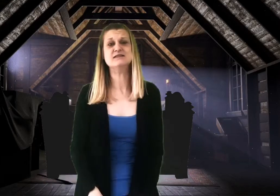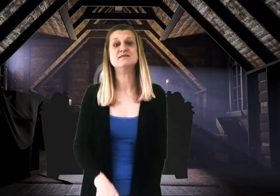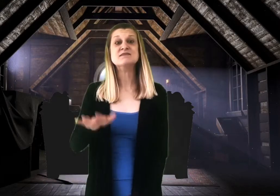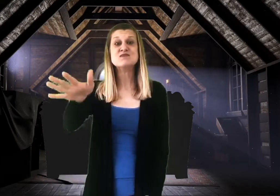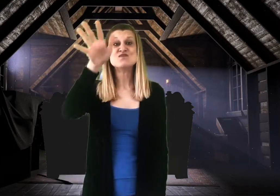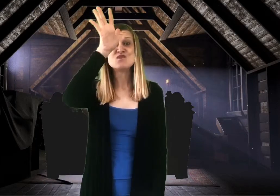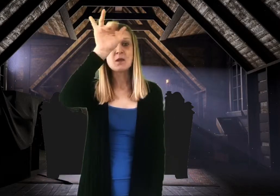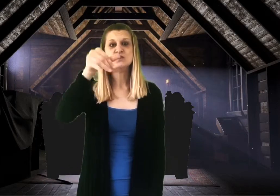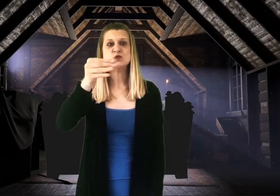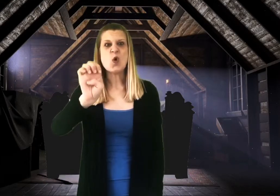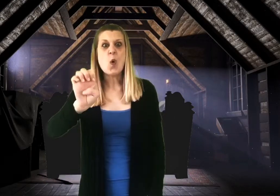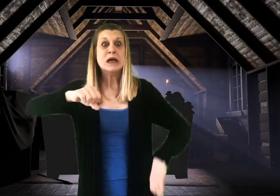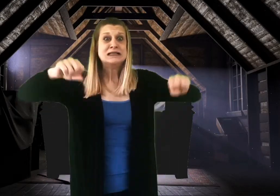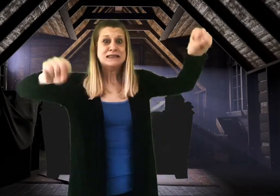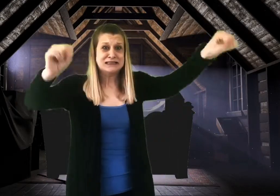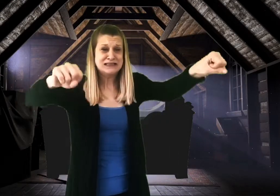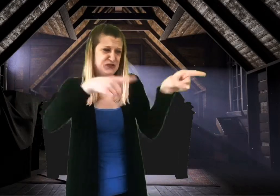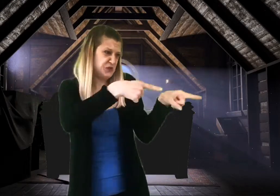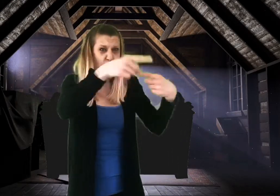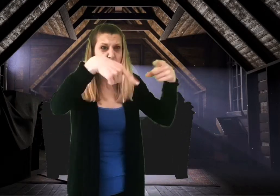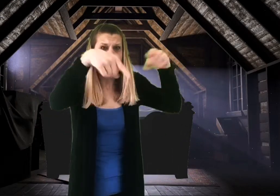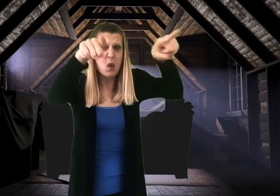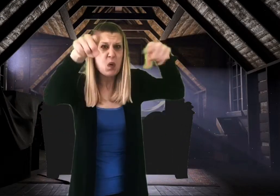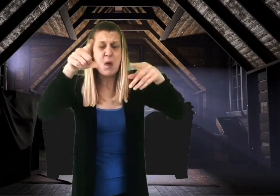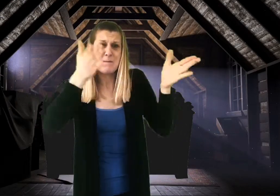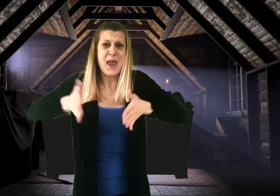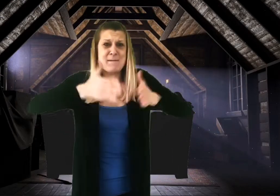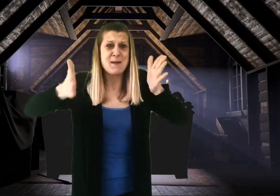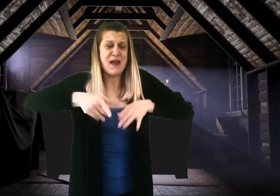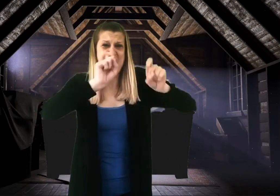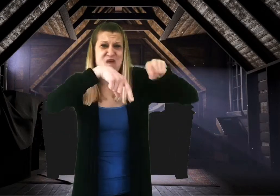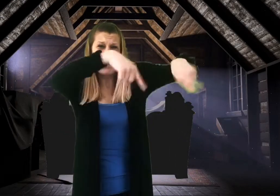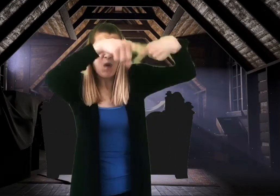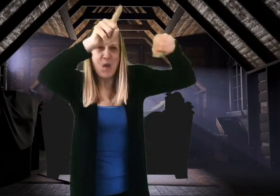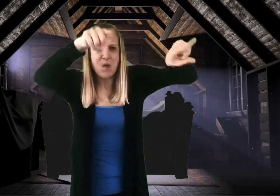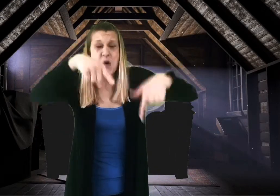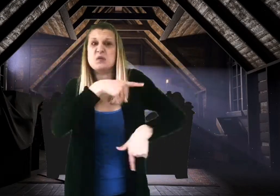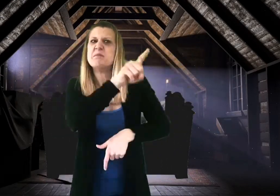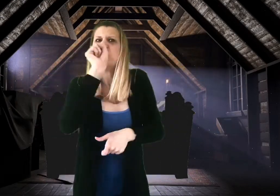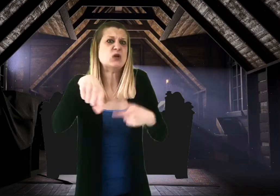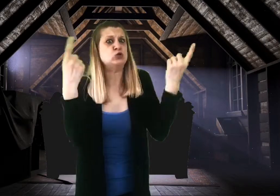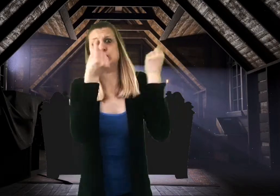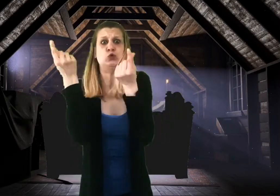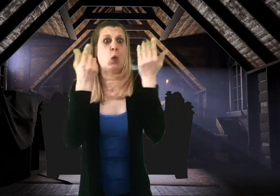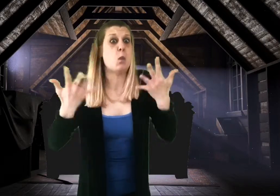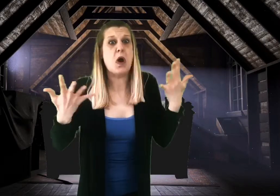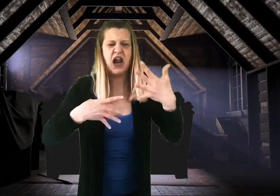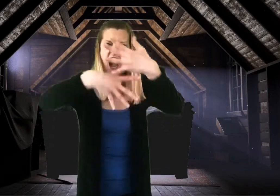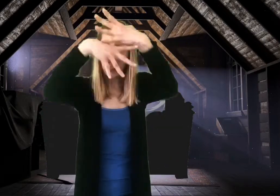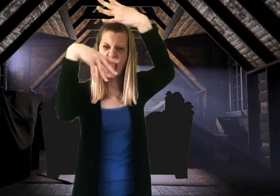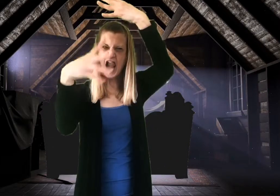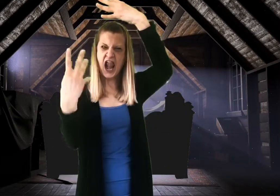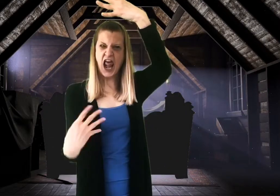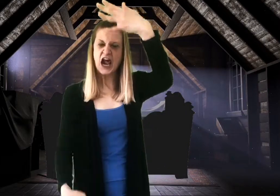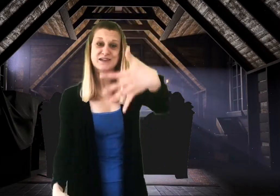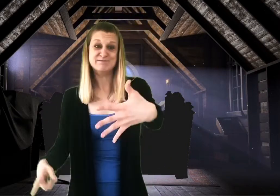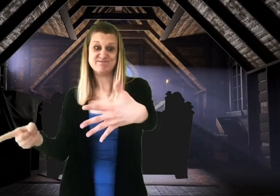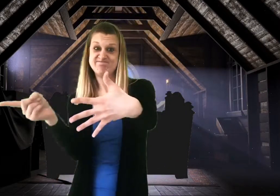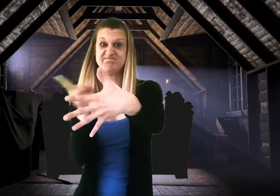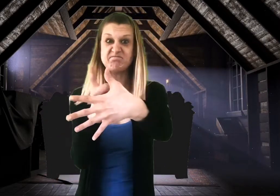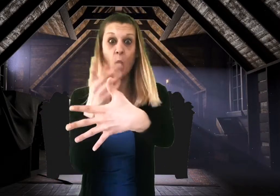Grandpa Joe shouted, "There’s not a moment to lose. You must start making preparations at once!